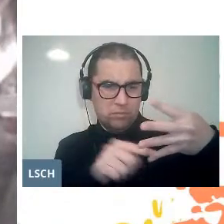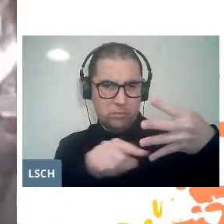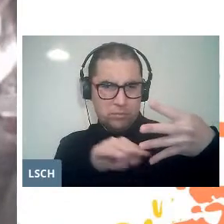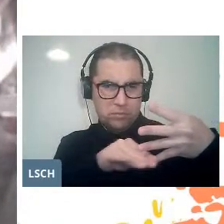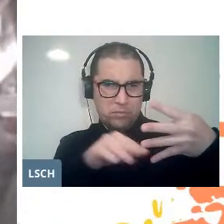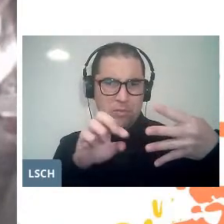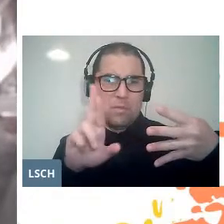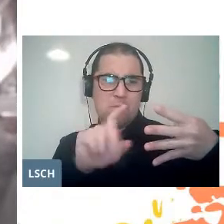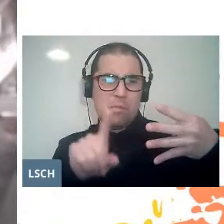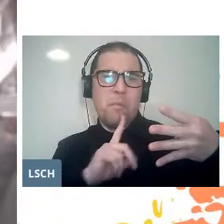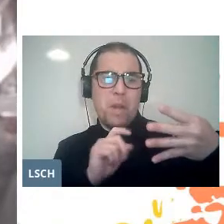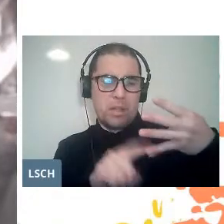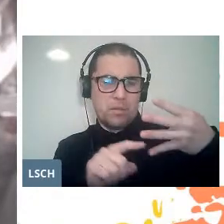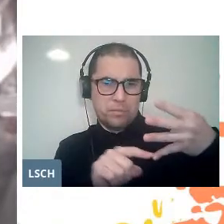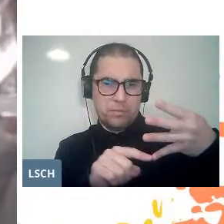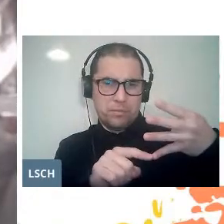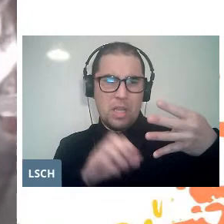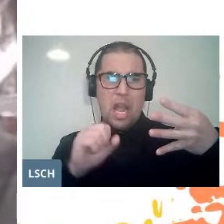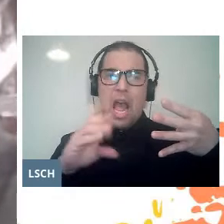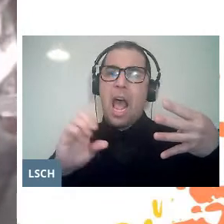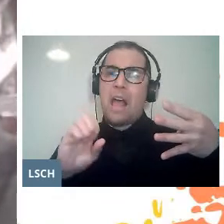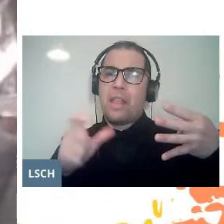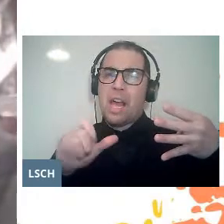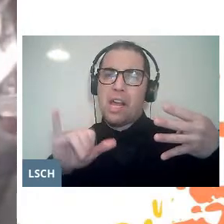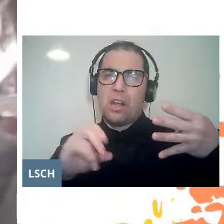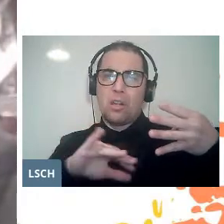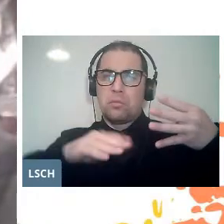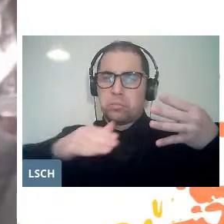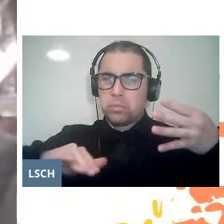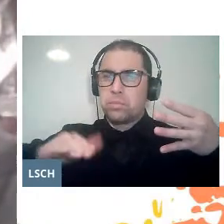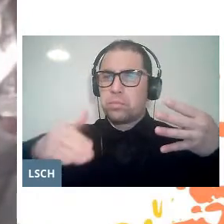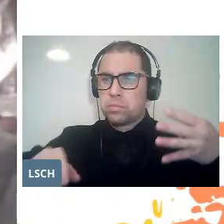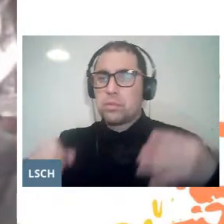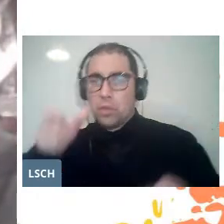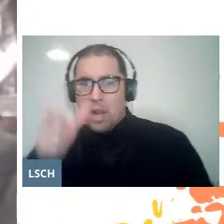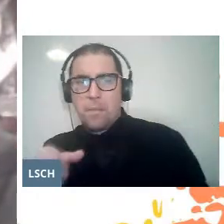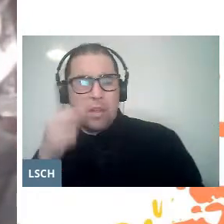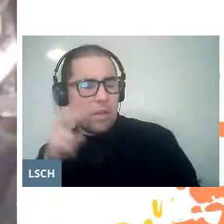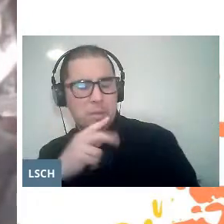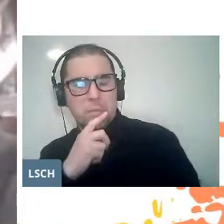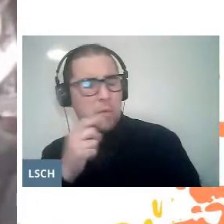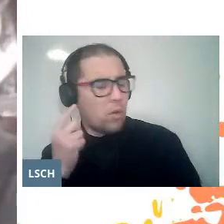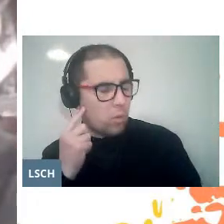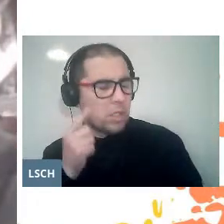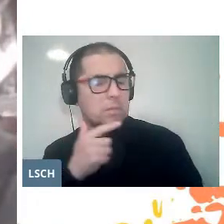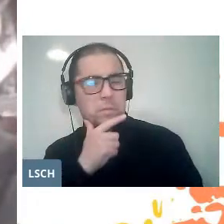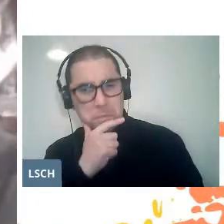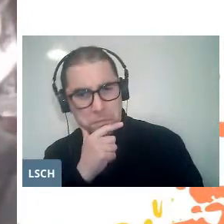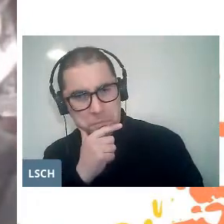with a part in adagio, so that the count can perceive that something strange